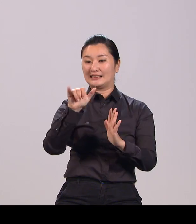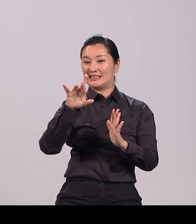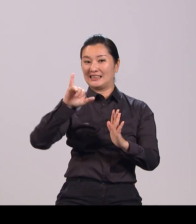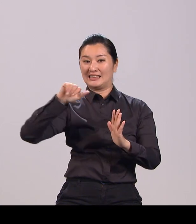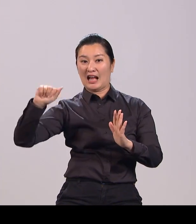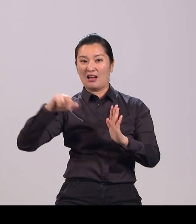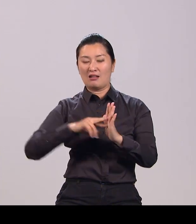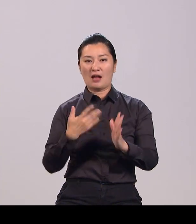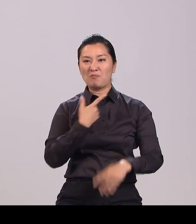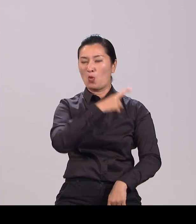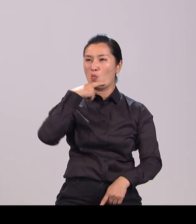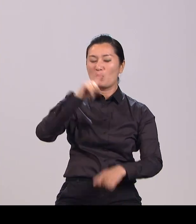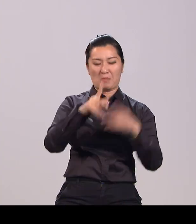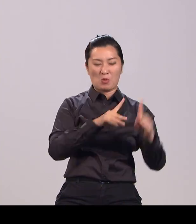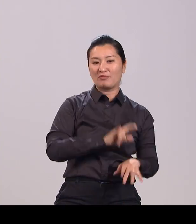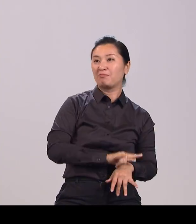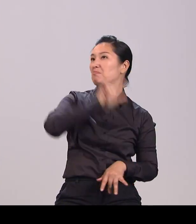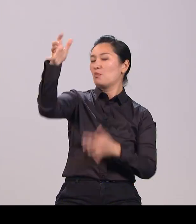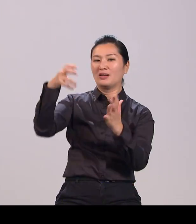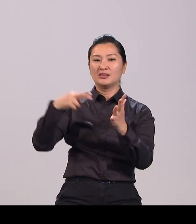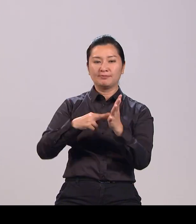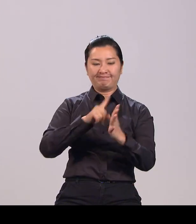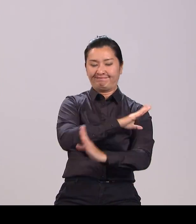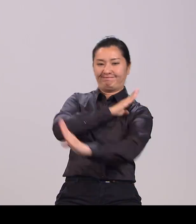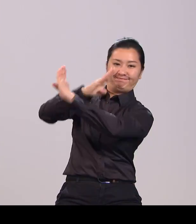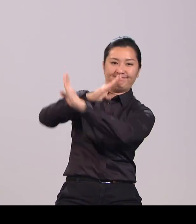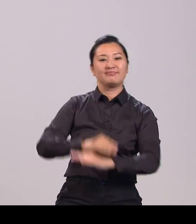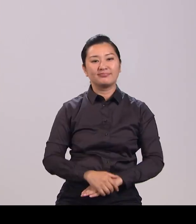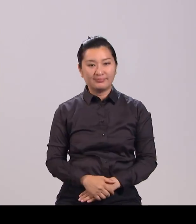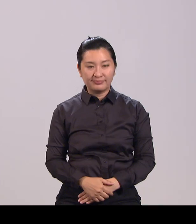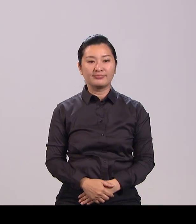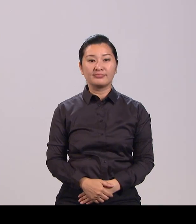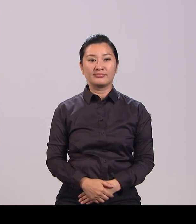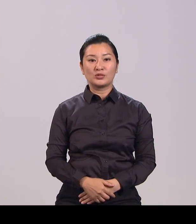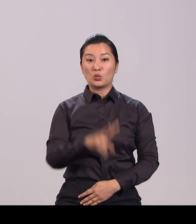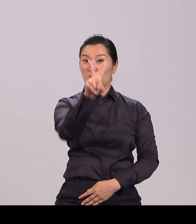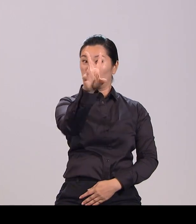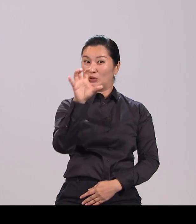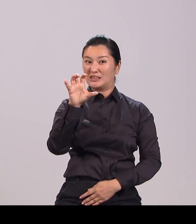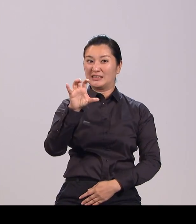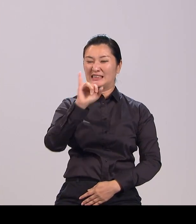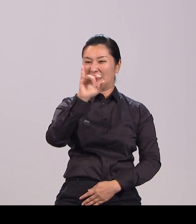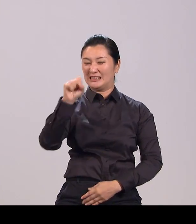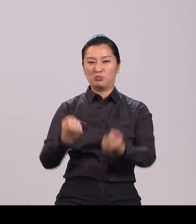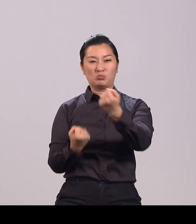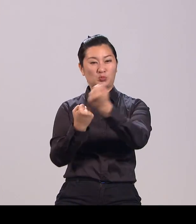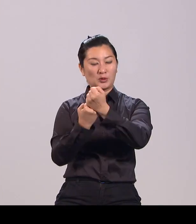Because they had arrested around 200 ISIS supporters, including at least 13 Malaysian Armed Forces (MAF) personnel.